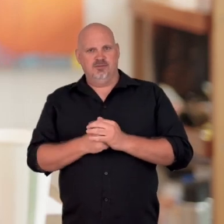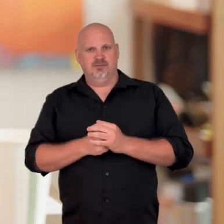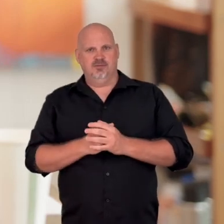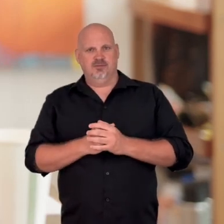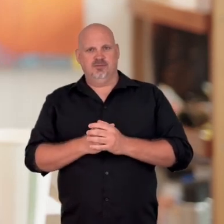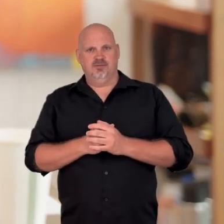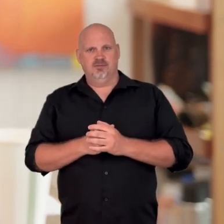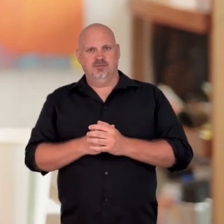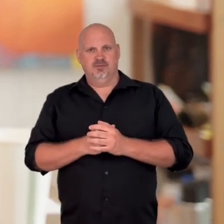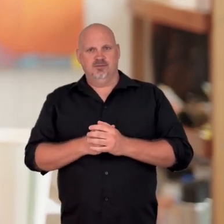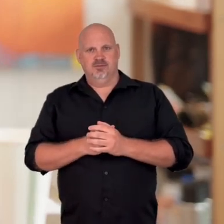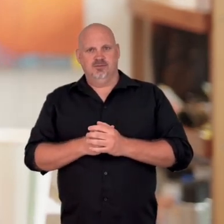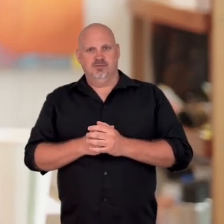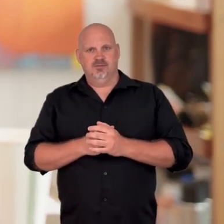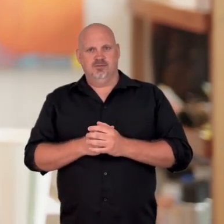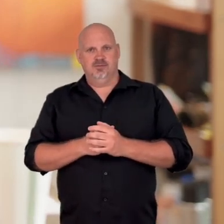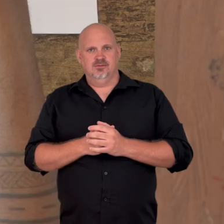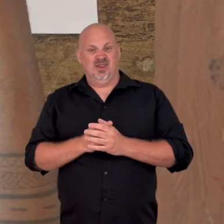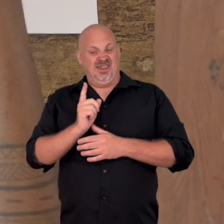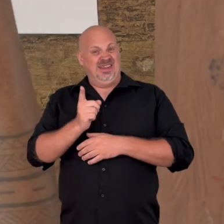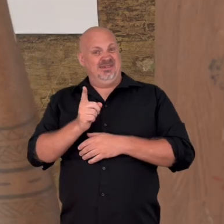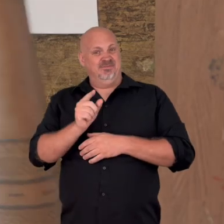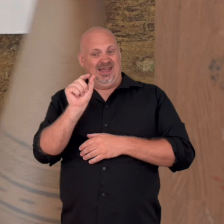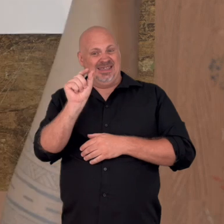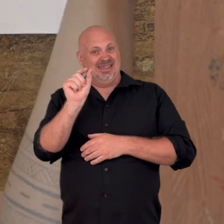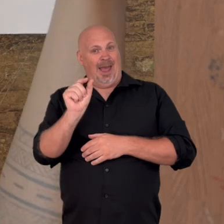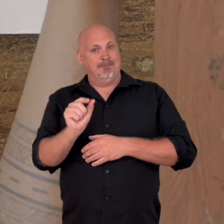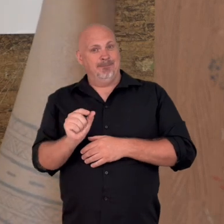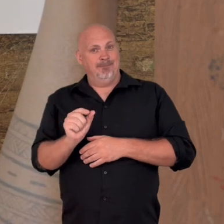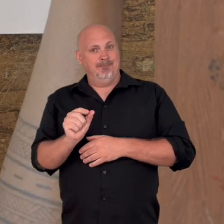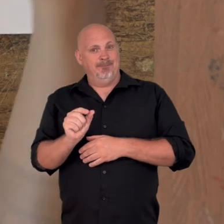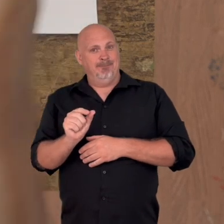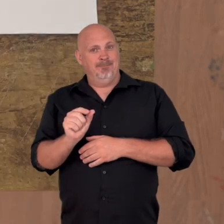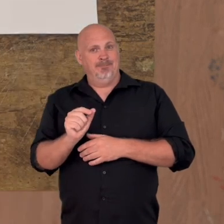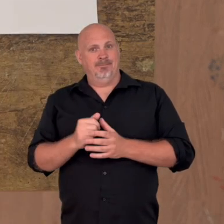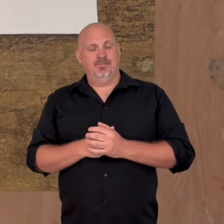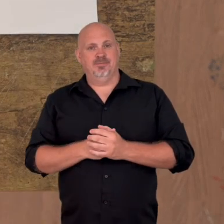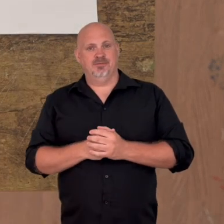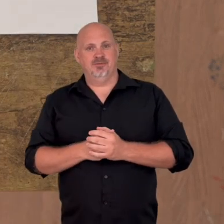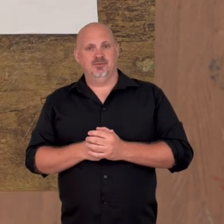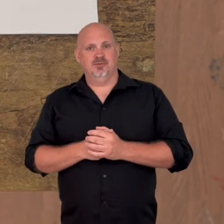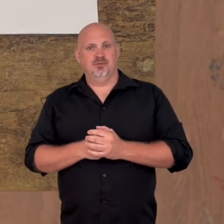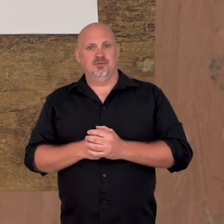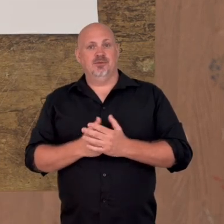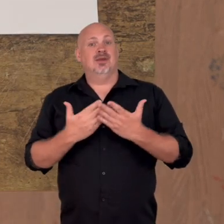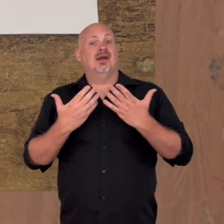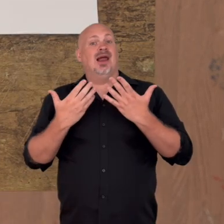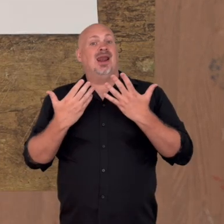and then now we go ahead and do the whites so we have to wash our brush really well